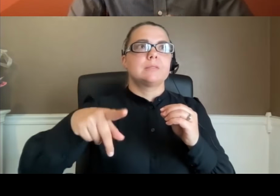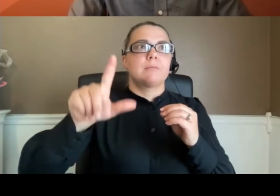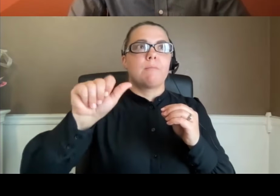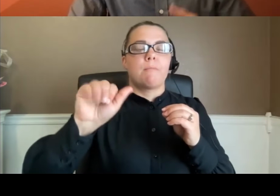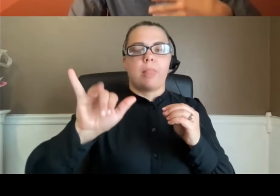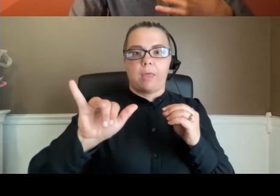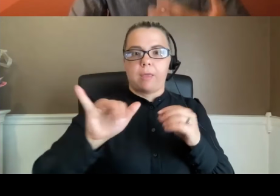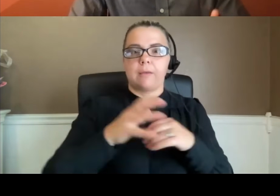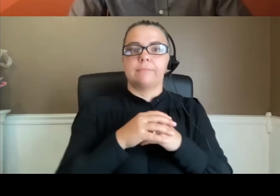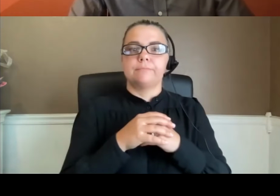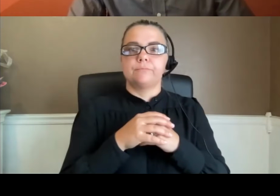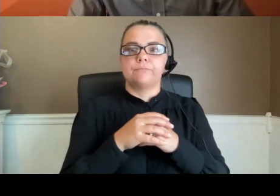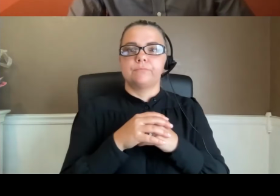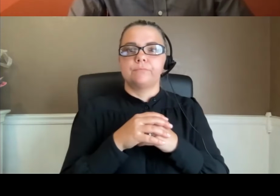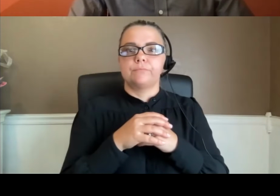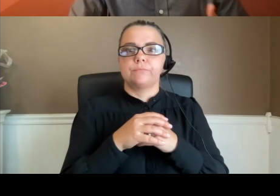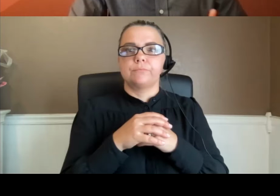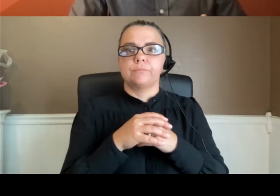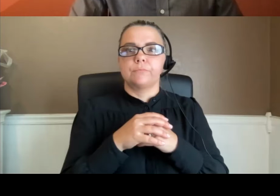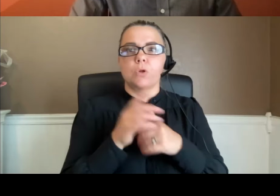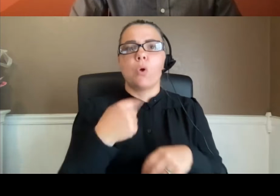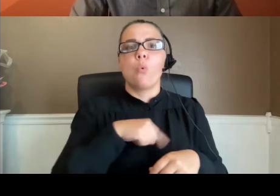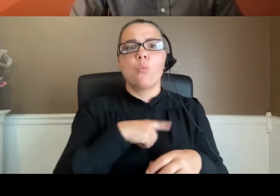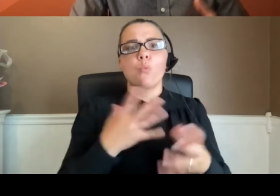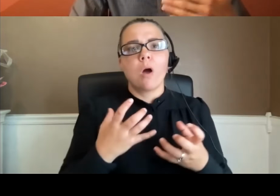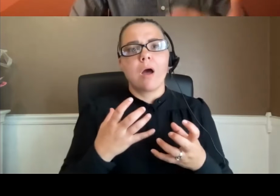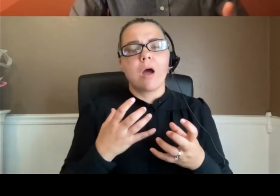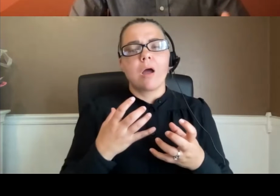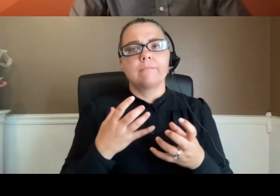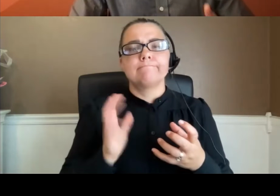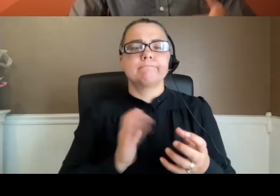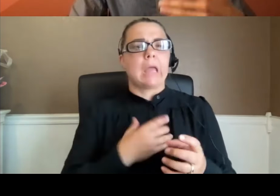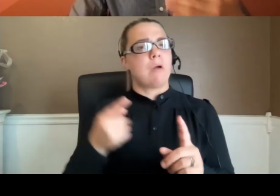prepped for being able to interpret this stuff effectively. Industries with the highest numbers